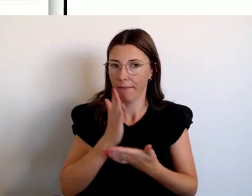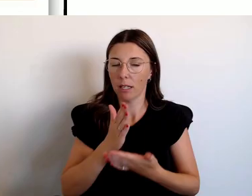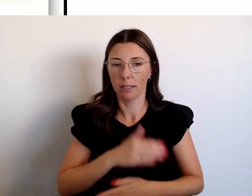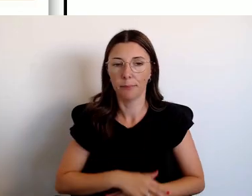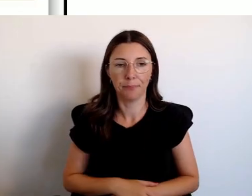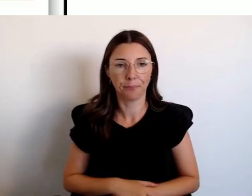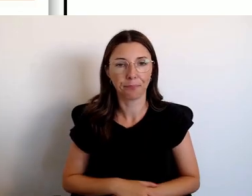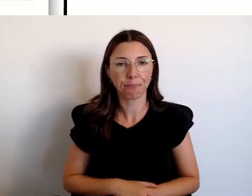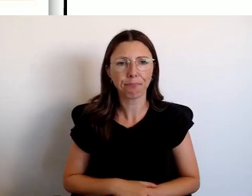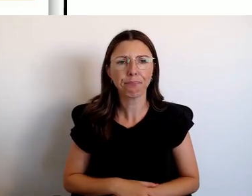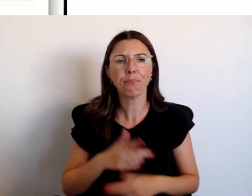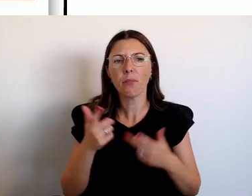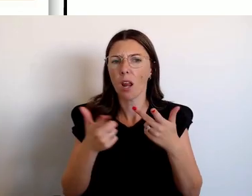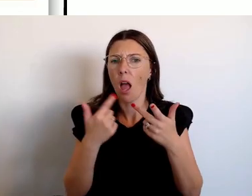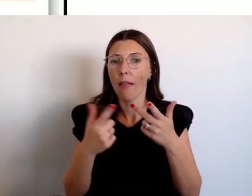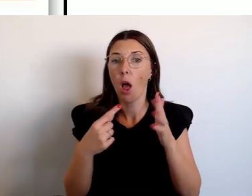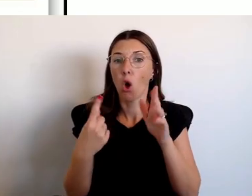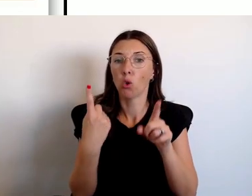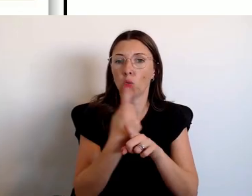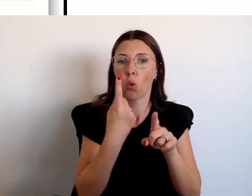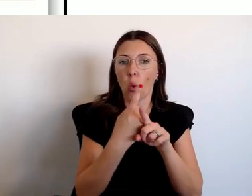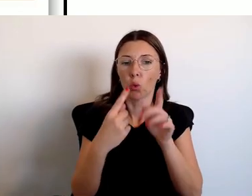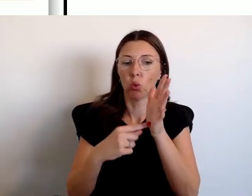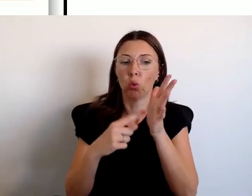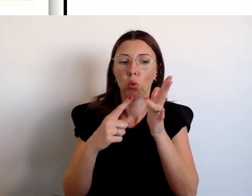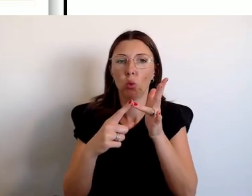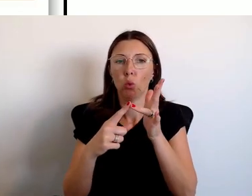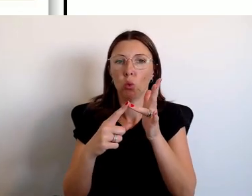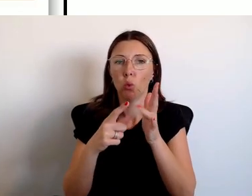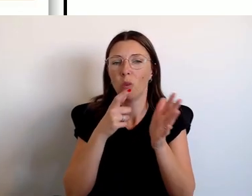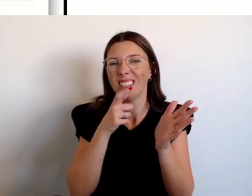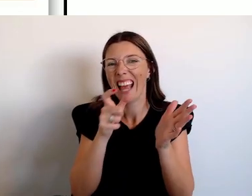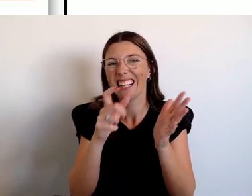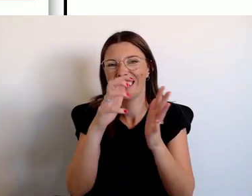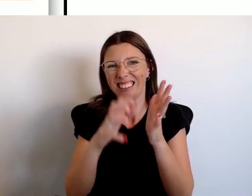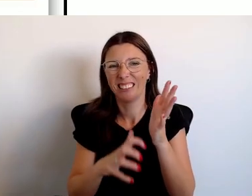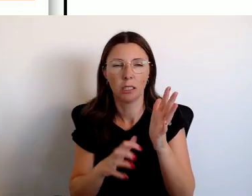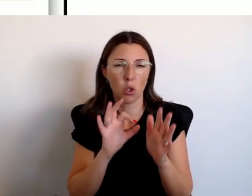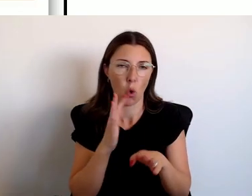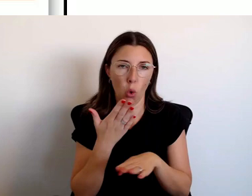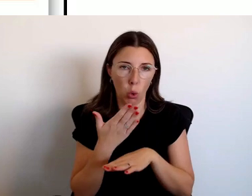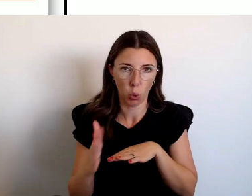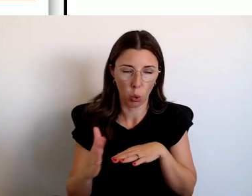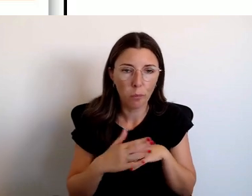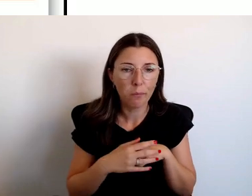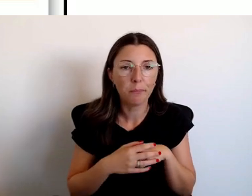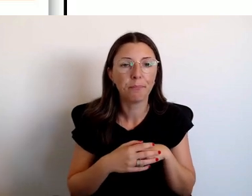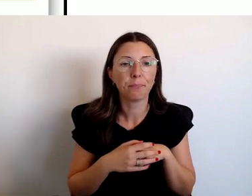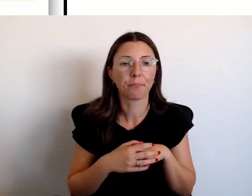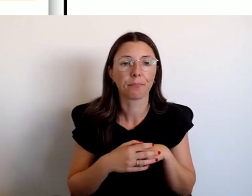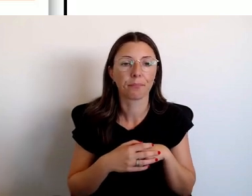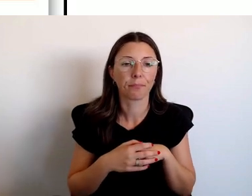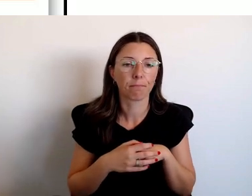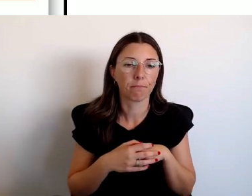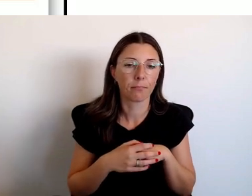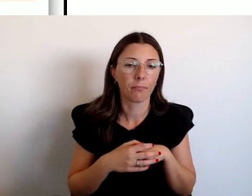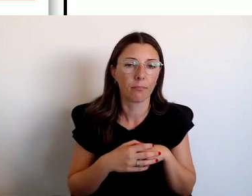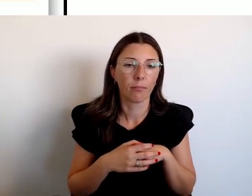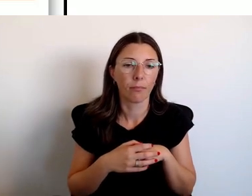Another thing is talk to texts, and again, talk to text is nothing new. This particular presentation is probably having live